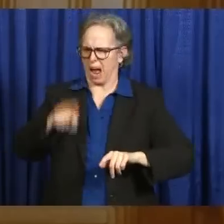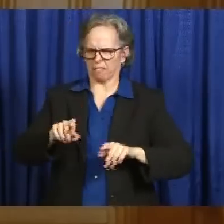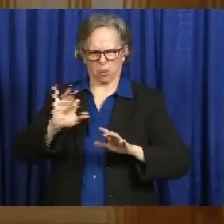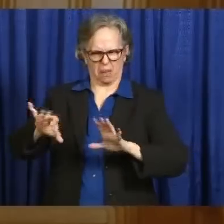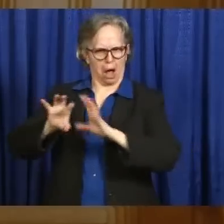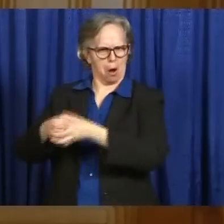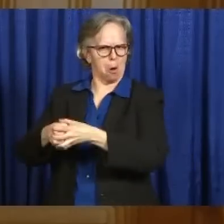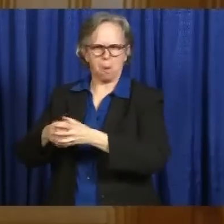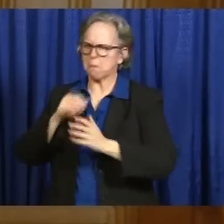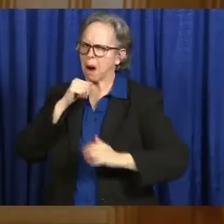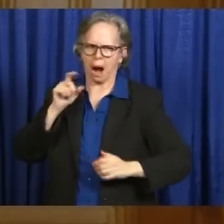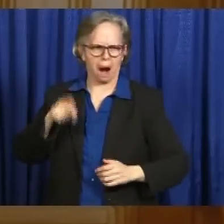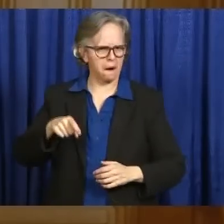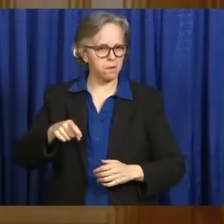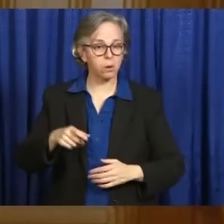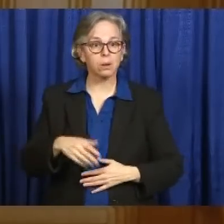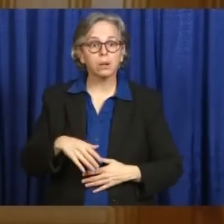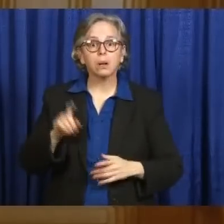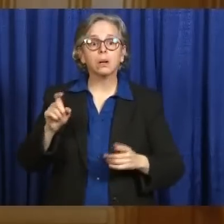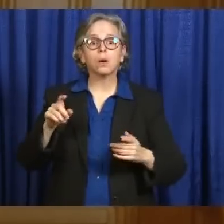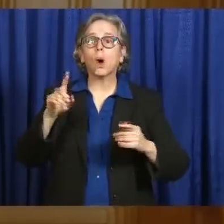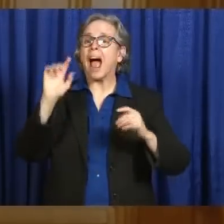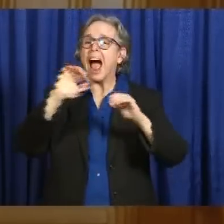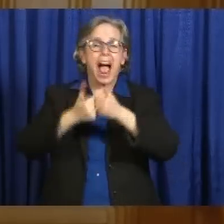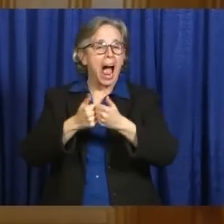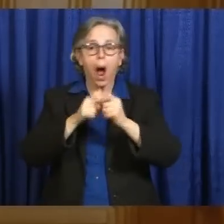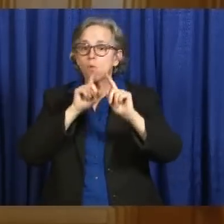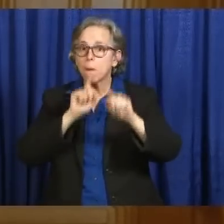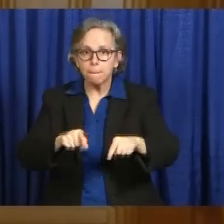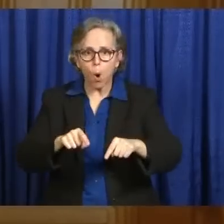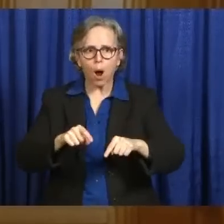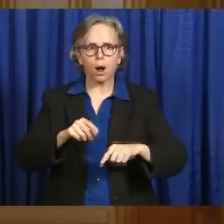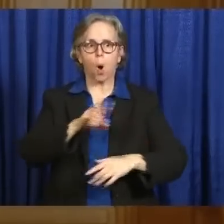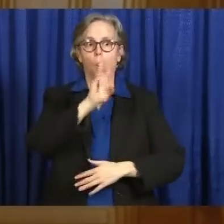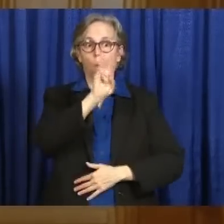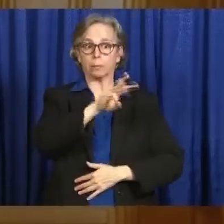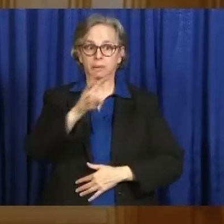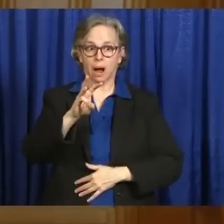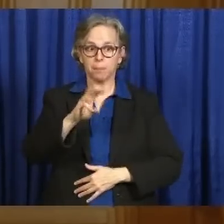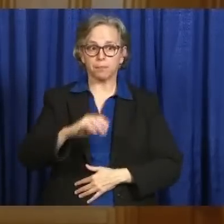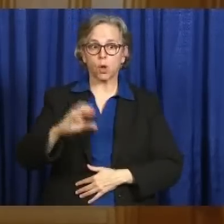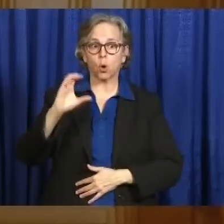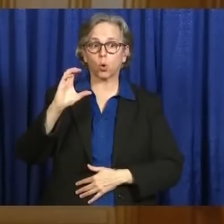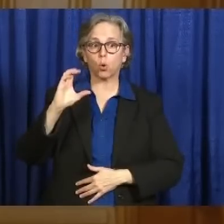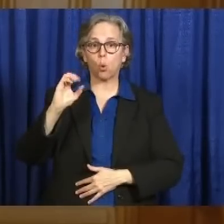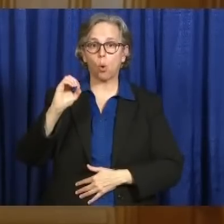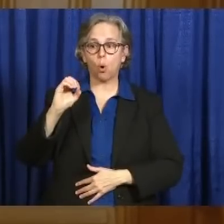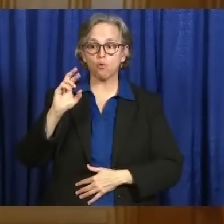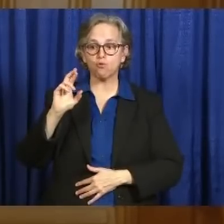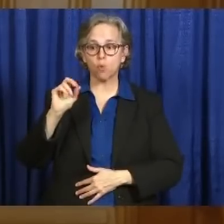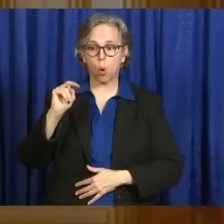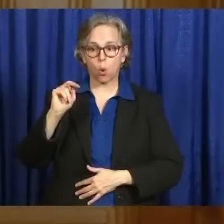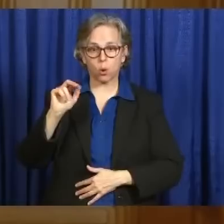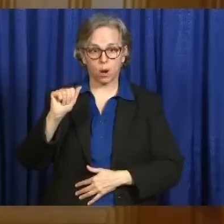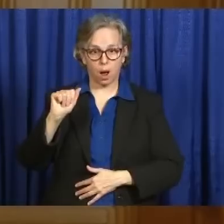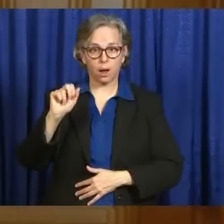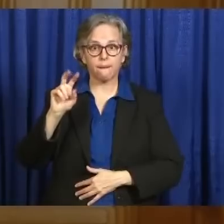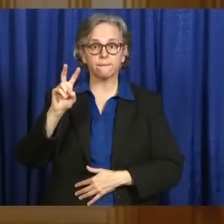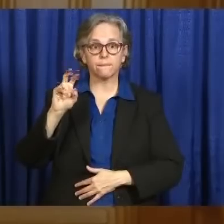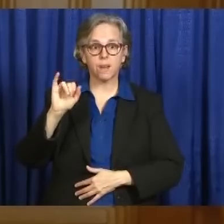OHIO AND NOT DESTINED TO STAY IN OHIO, THOSE DON'T HAVE TO BE REPORTED. INVENTORY IS TO BE REPORTED ONLINE AT